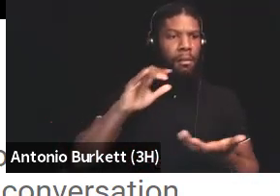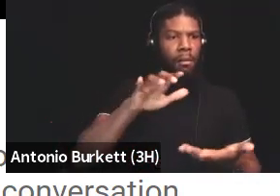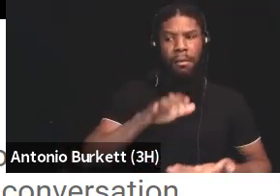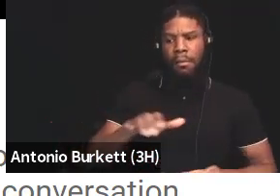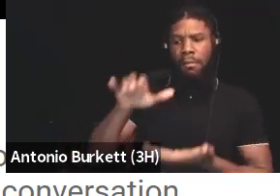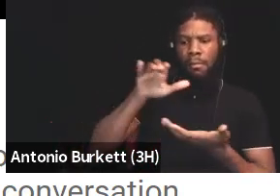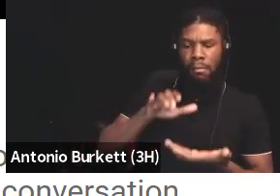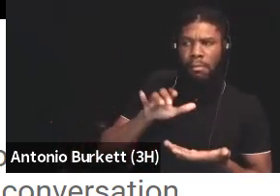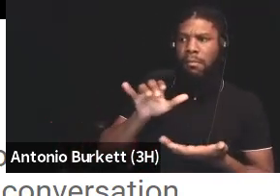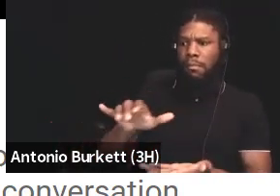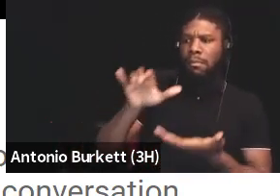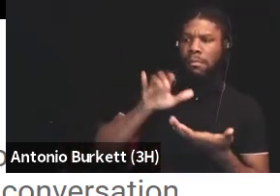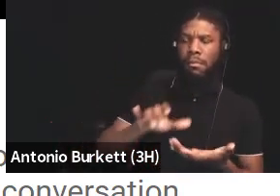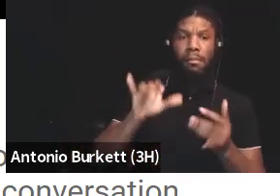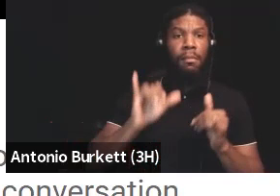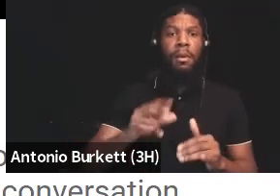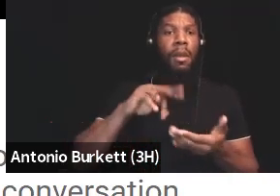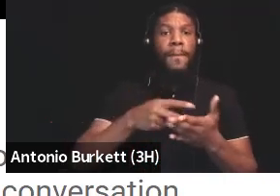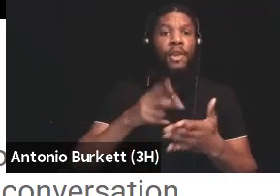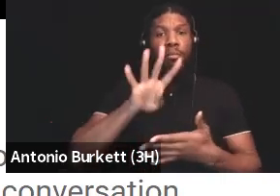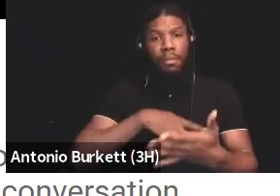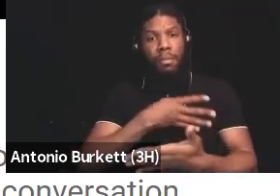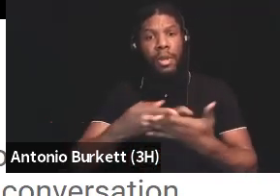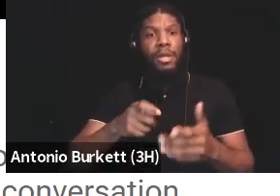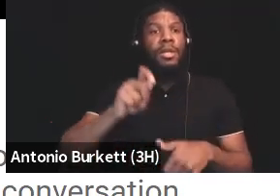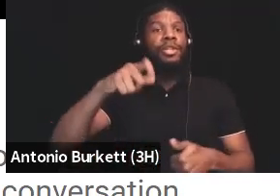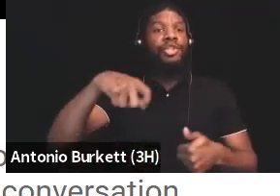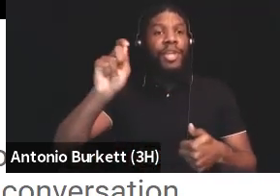Is your rubric just checking off: "Yes, there's an introduction. Yes, there's a body of the